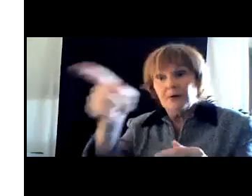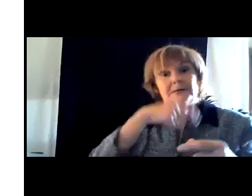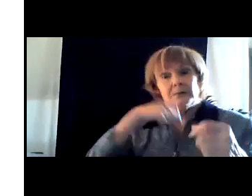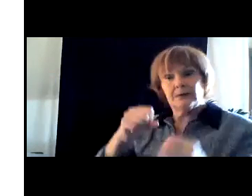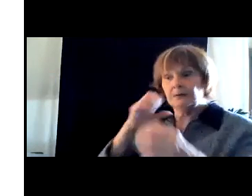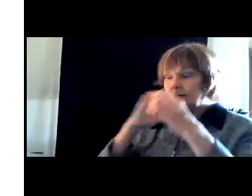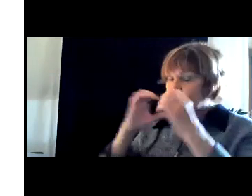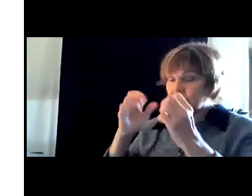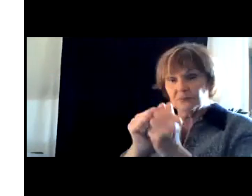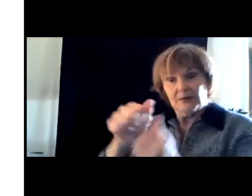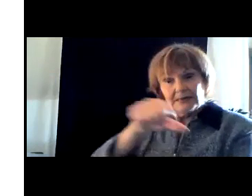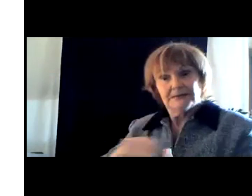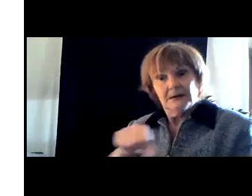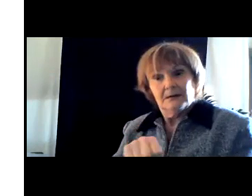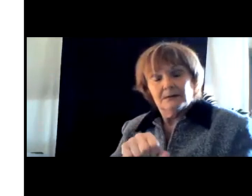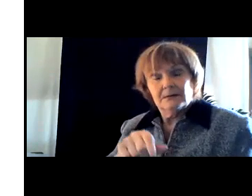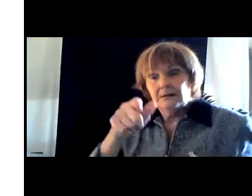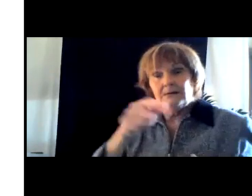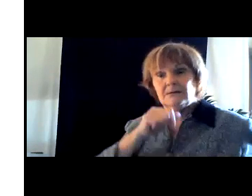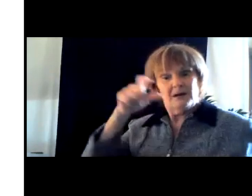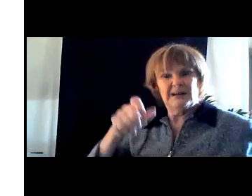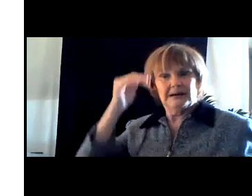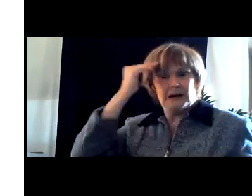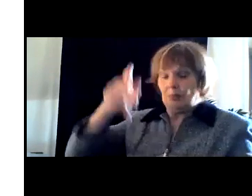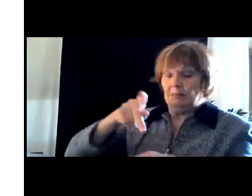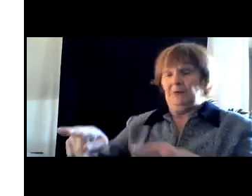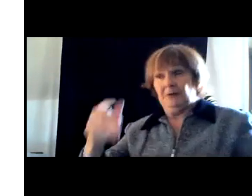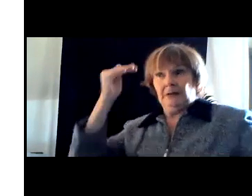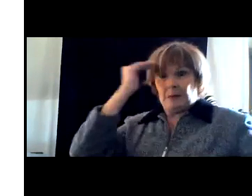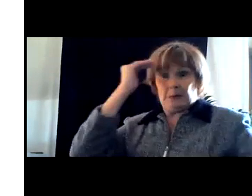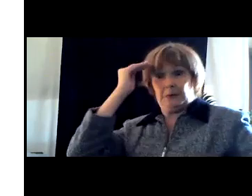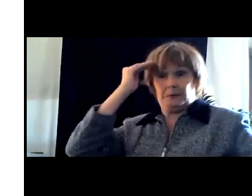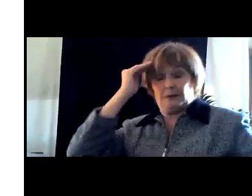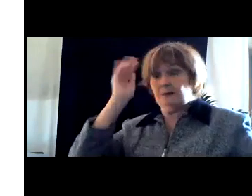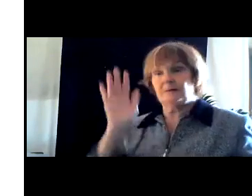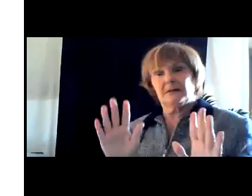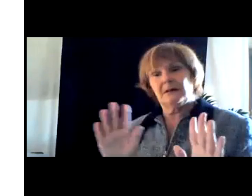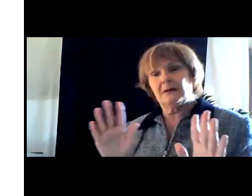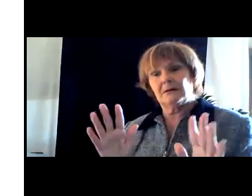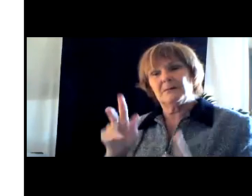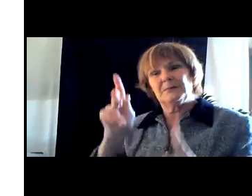So that's really important. You don't need to be the expert. And that's the one thing I always tell people because they get really scared when I mention this,